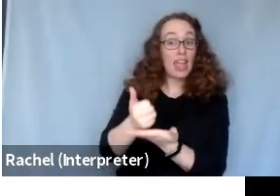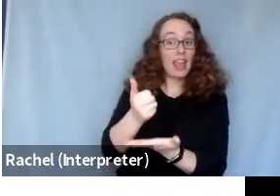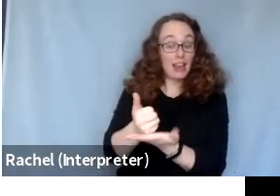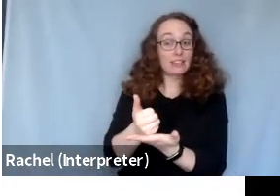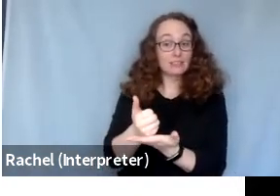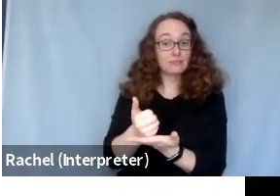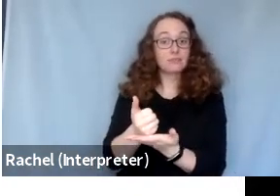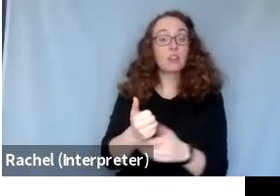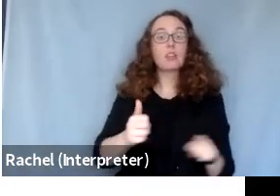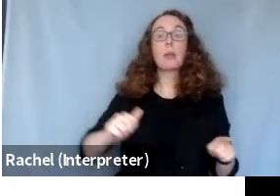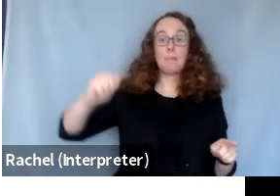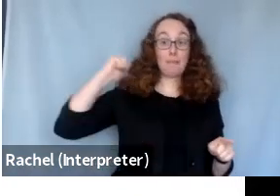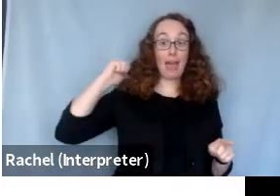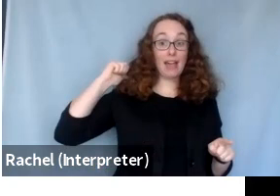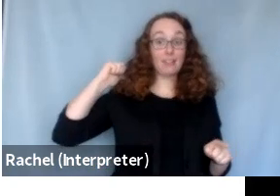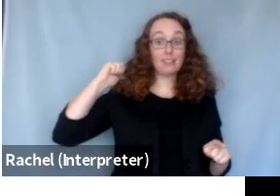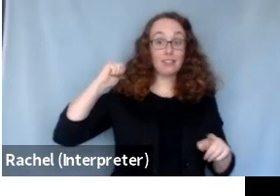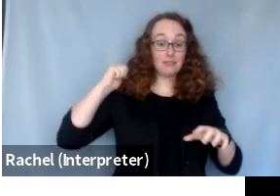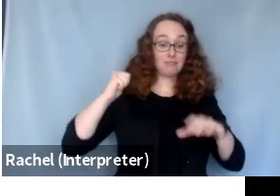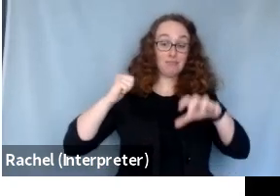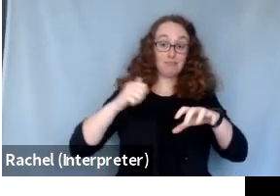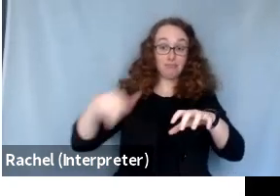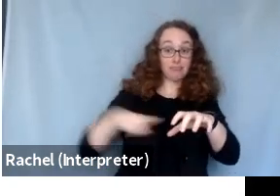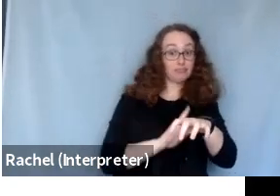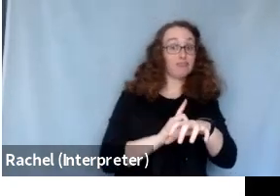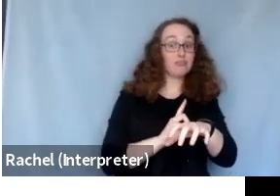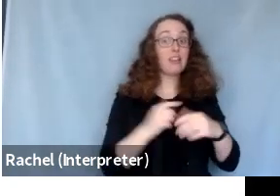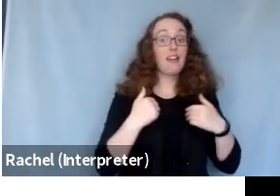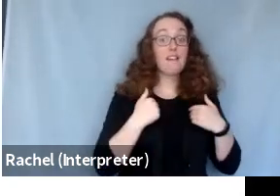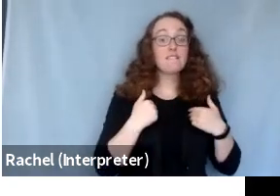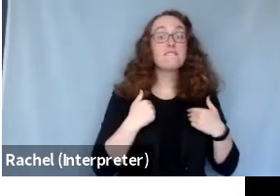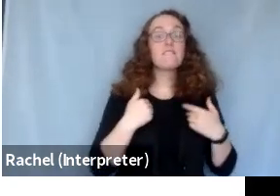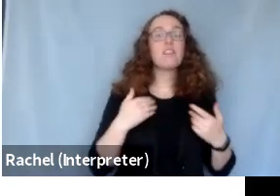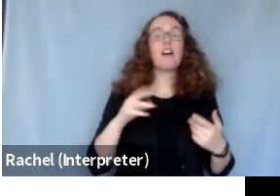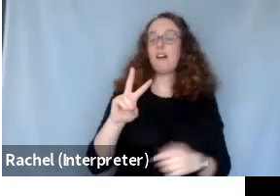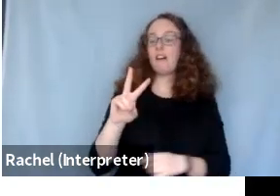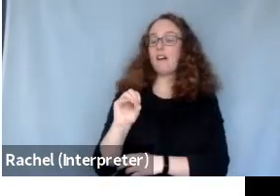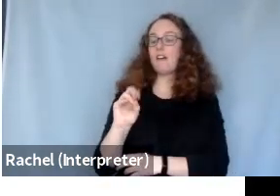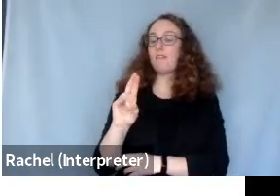students. Yeah, CalWorks comes to mind, Reading and Beyond comes into mind, and we work with those